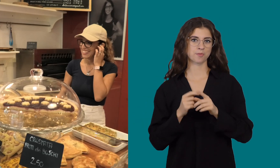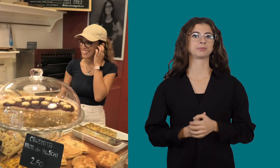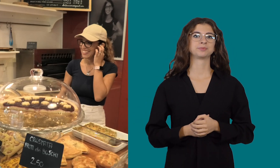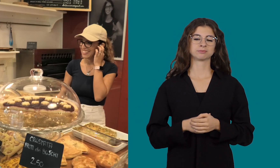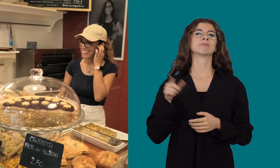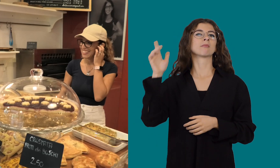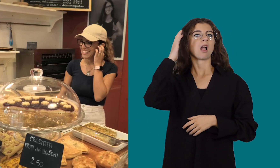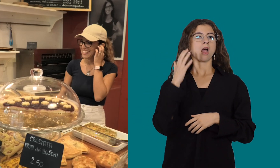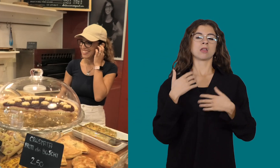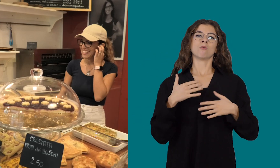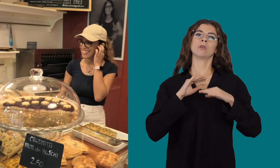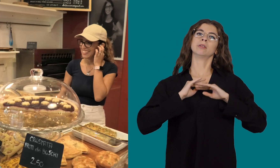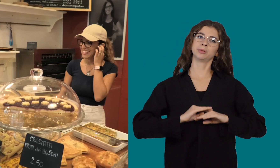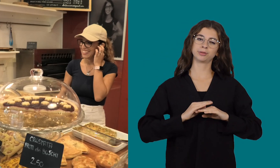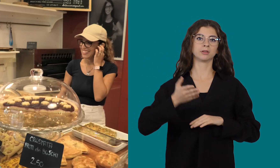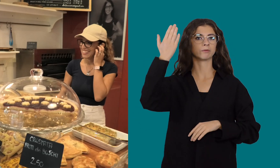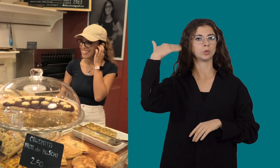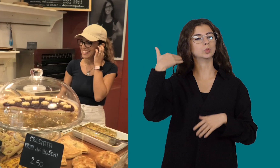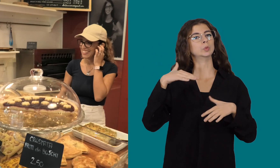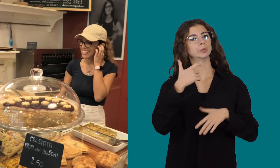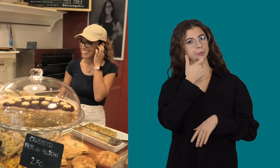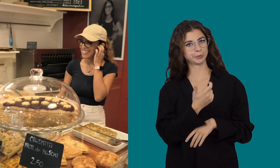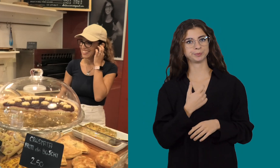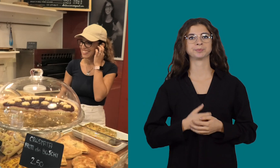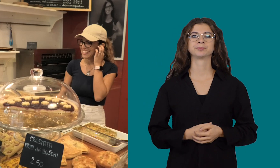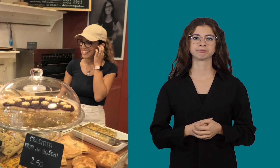Alice ist calmer then before.